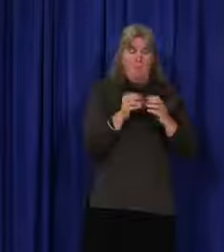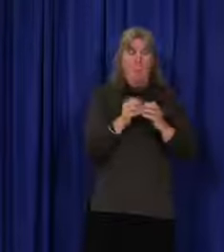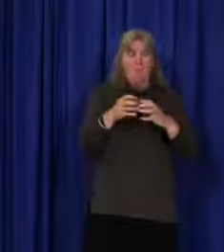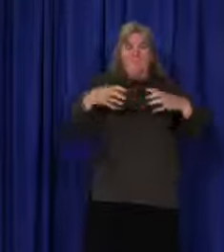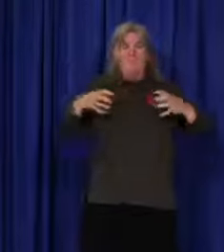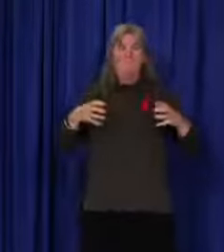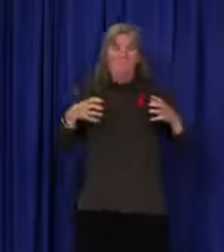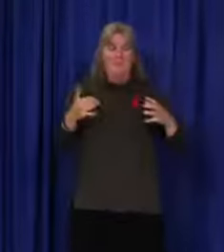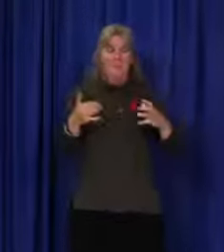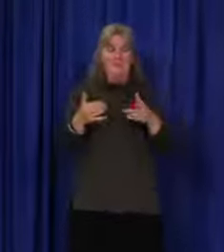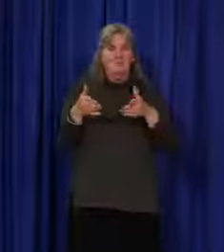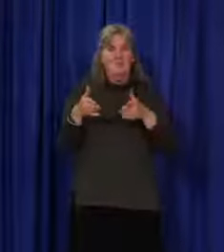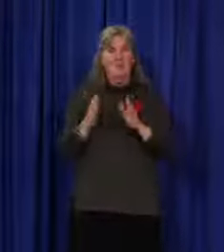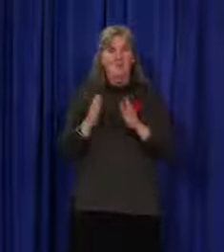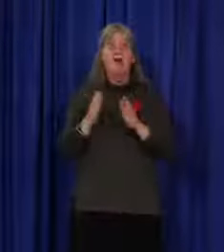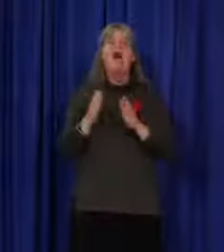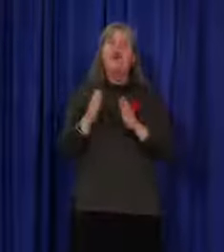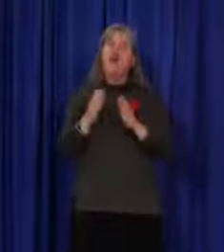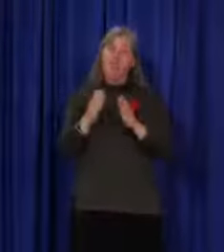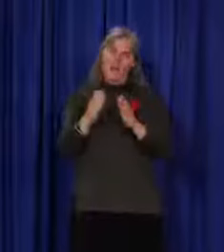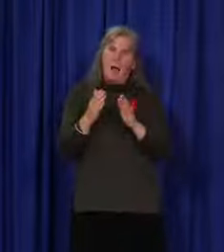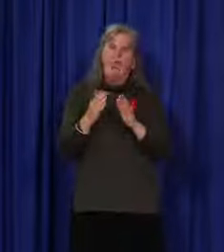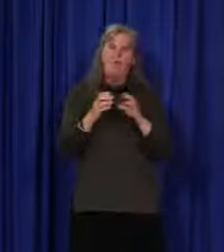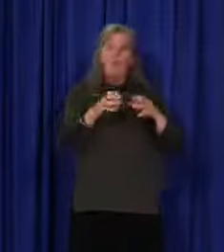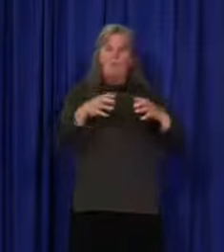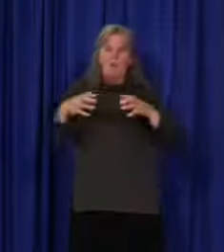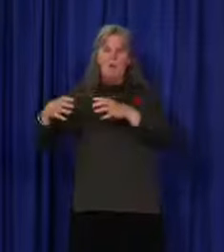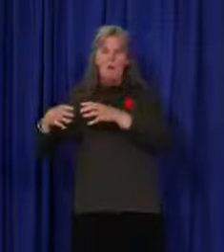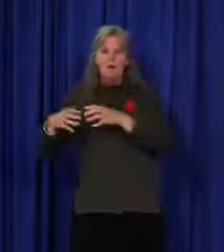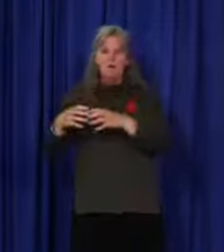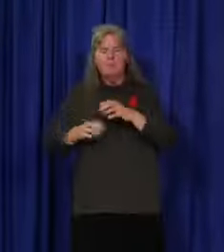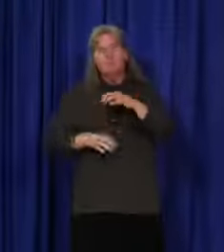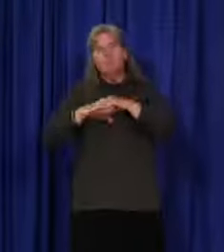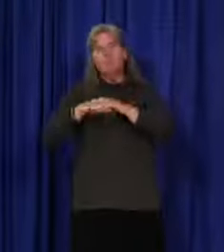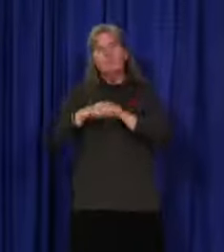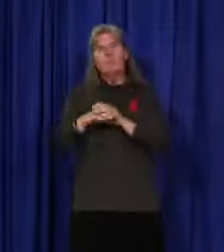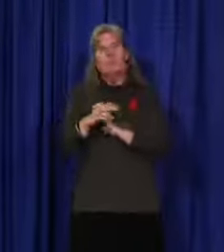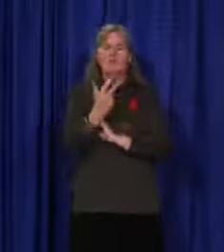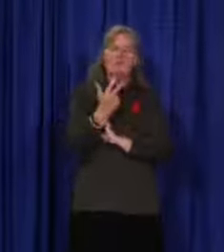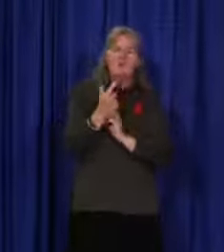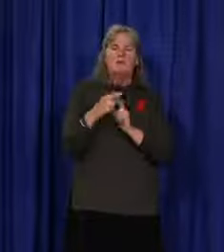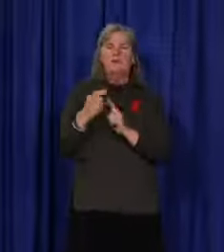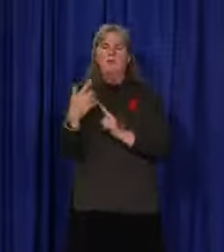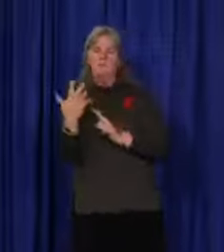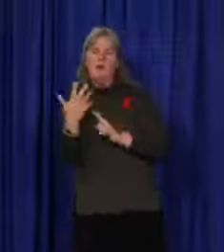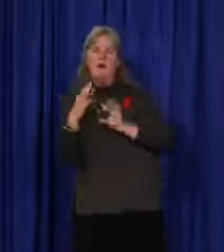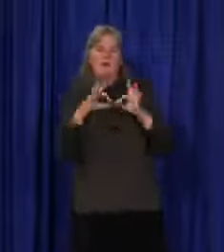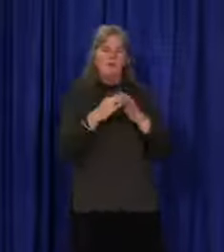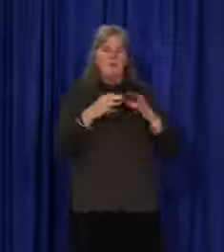measures including consideration for seating and spacing, sanitation, supervision,